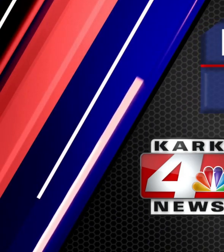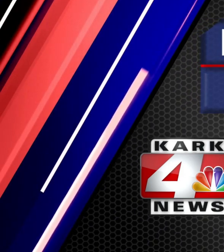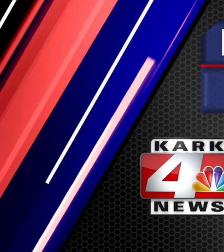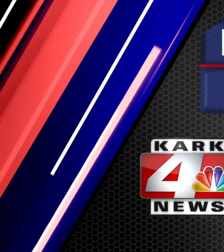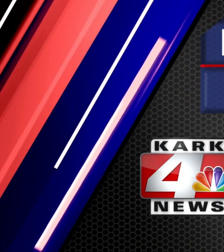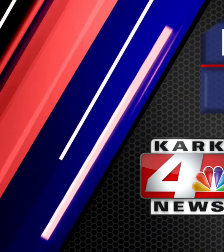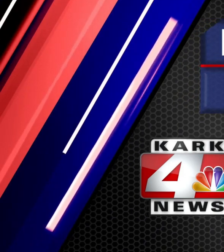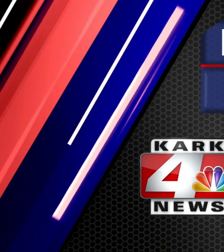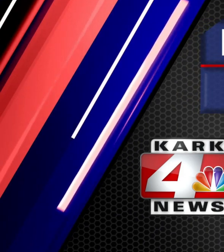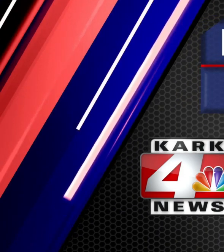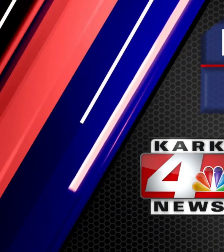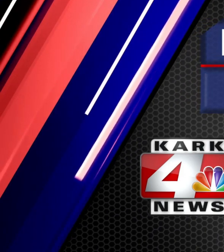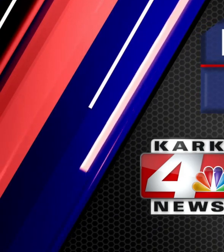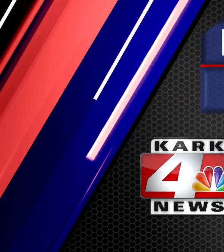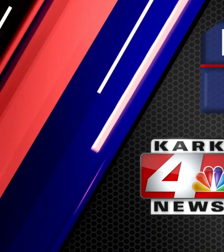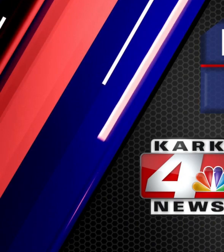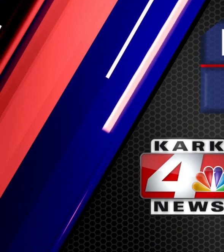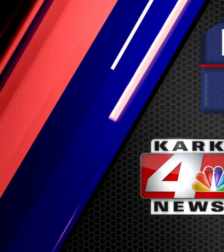WE NOW RETURN TO REGULAR